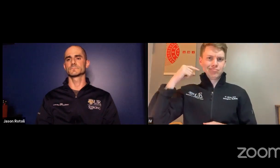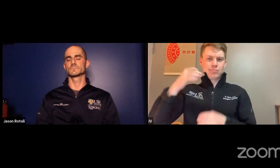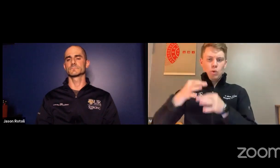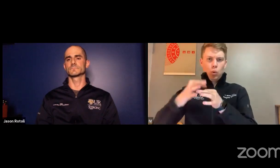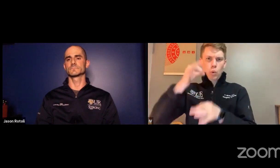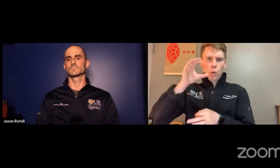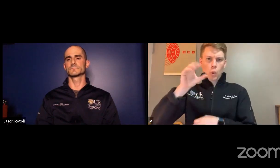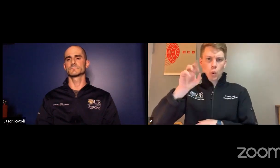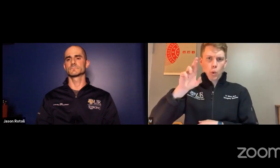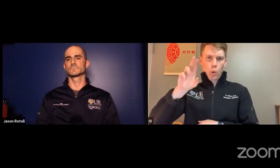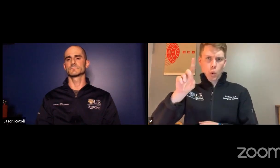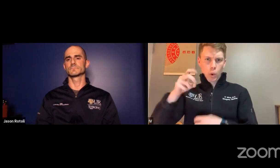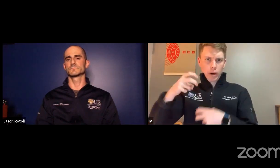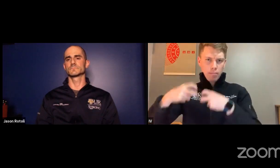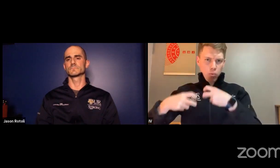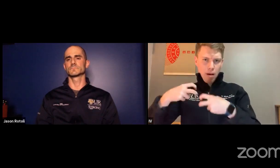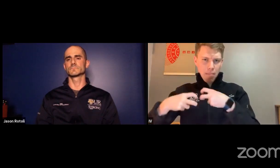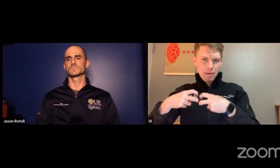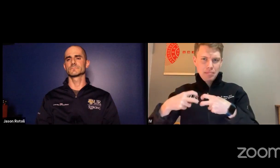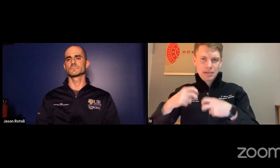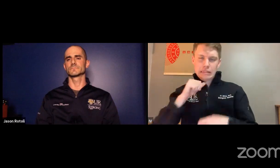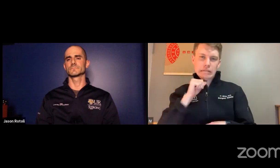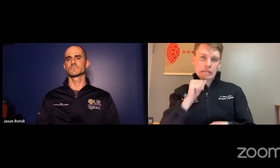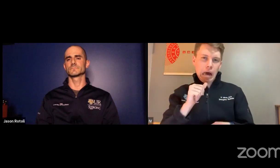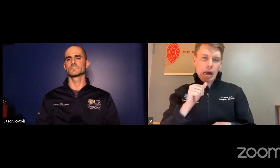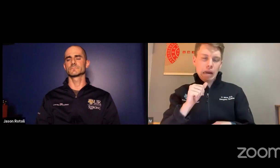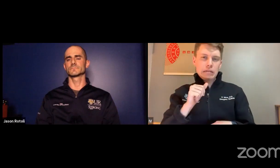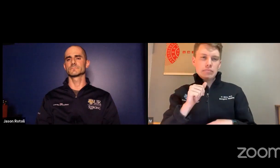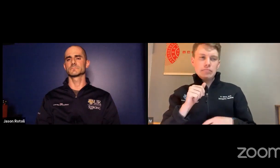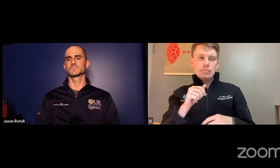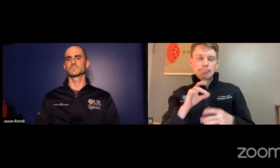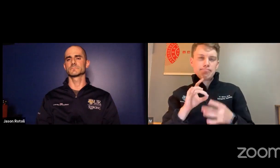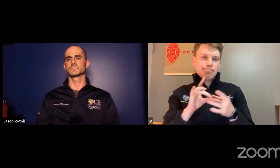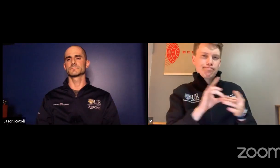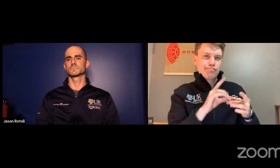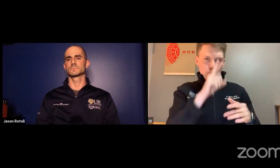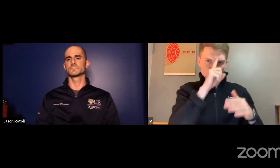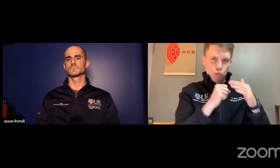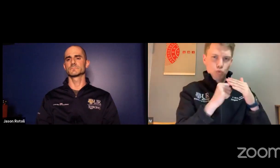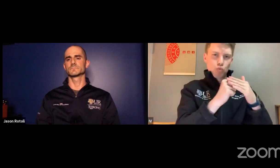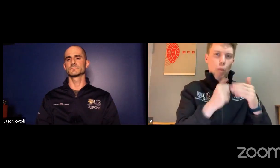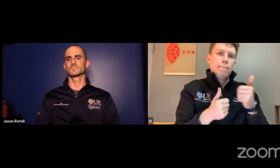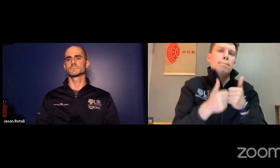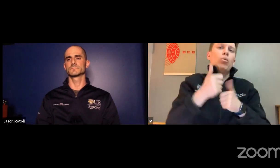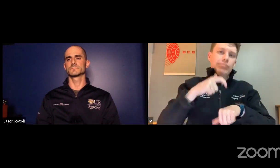would be very weak you'd be unable to lift it all the way above your head or maybe you